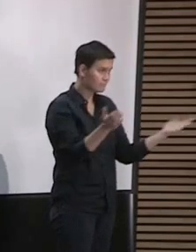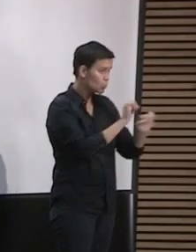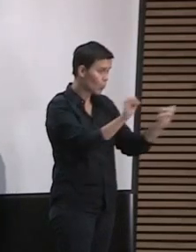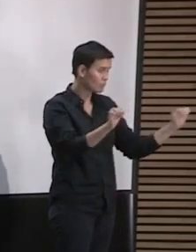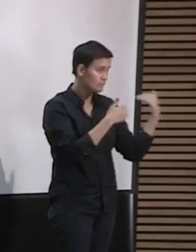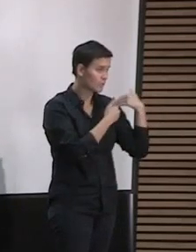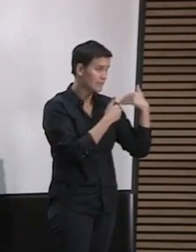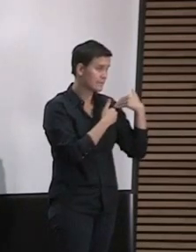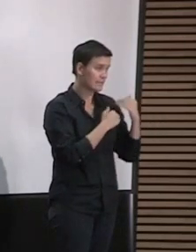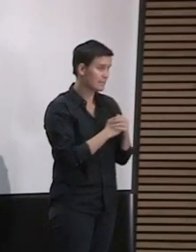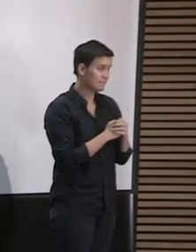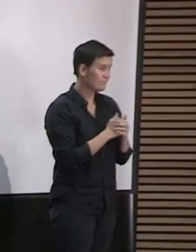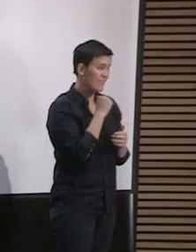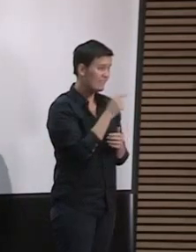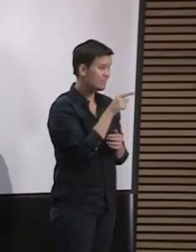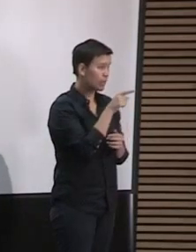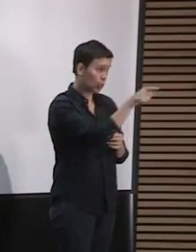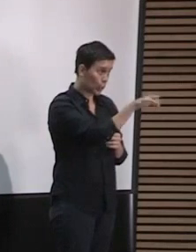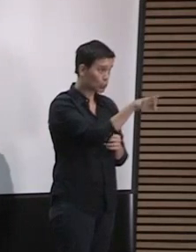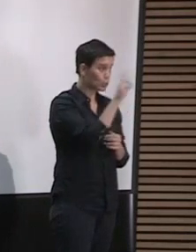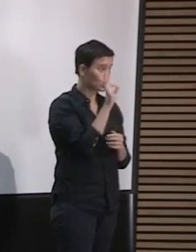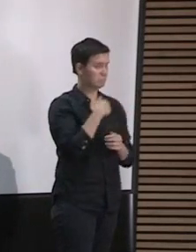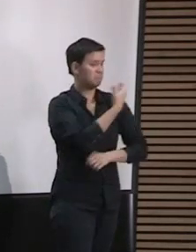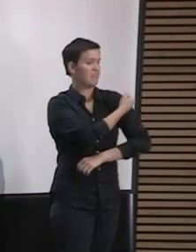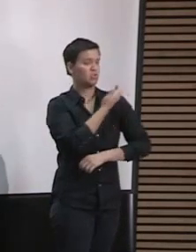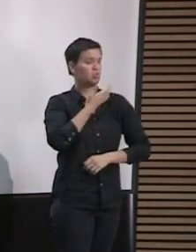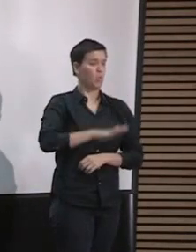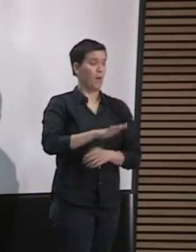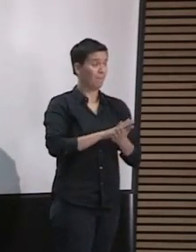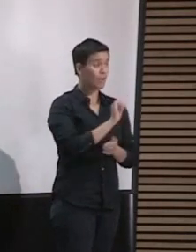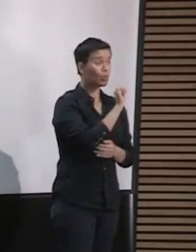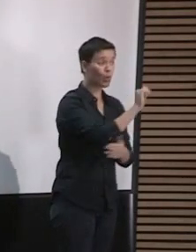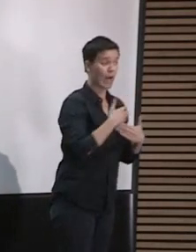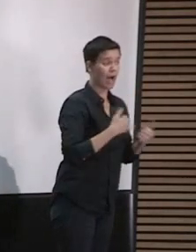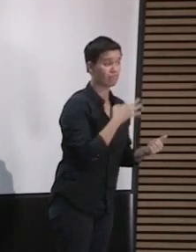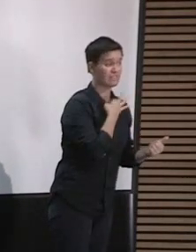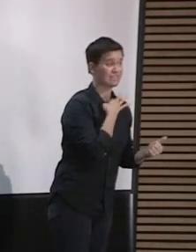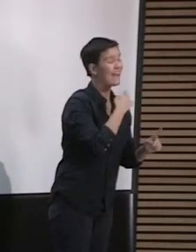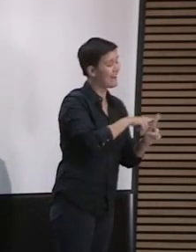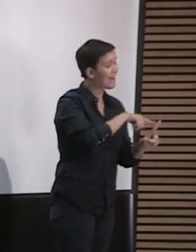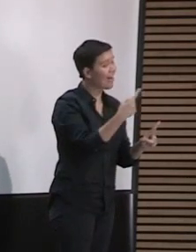have that vaccination available and out, then it is on everyone's individual risk. If they choose not to, they